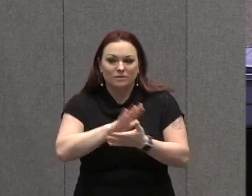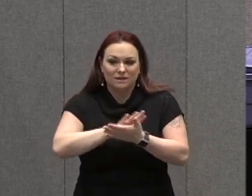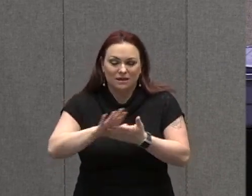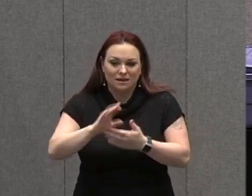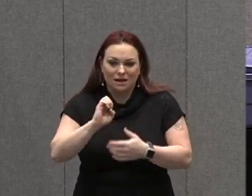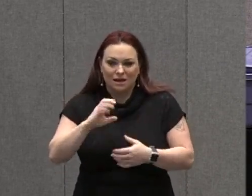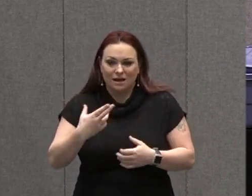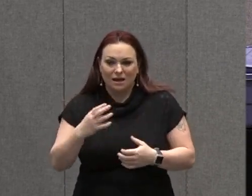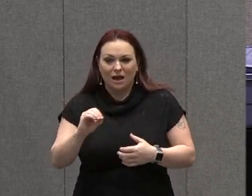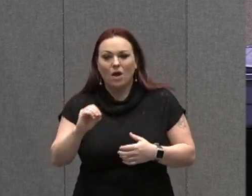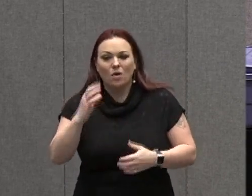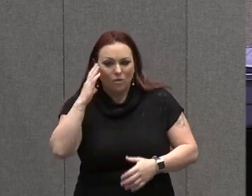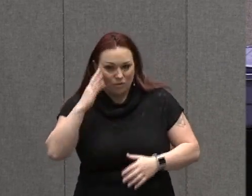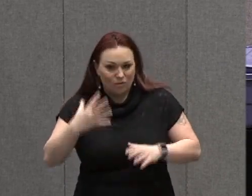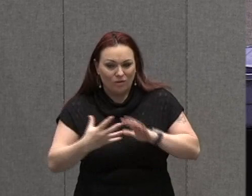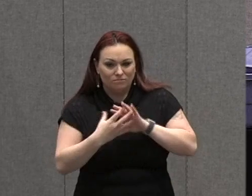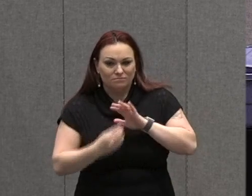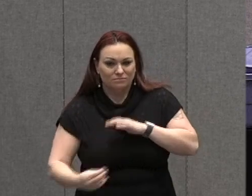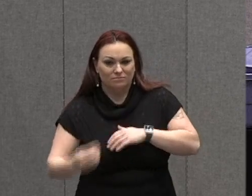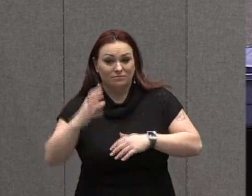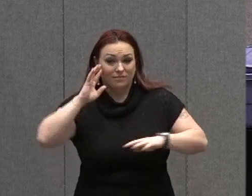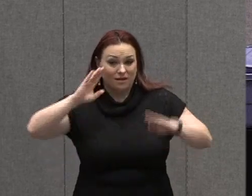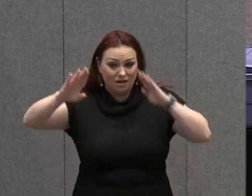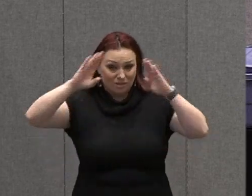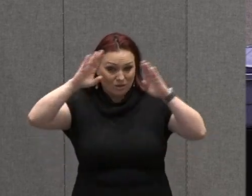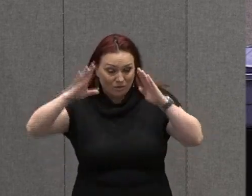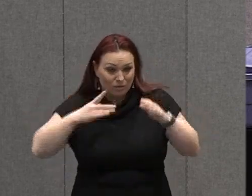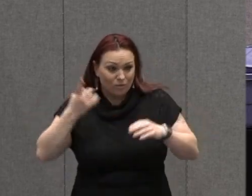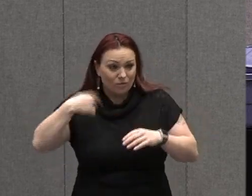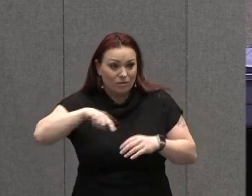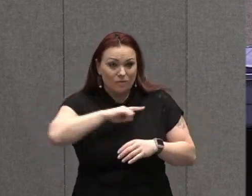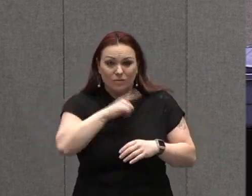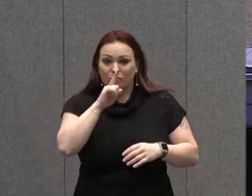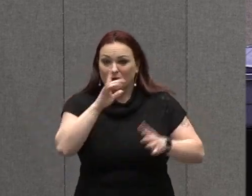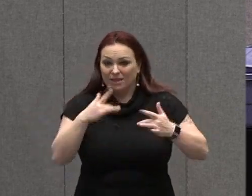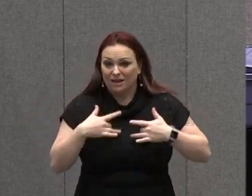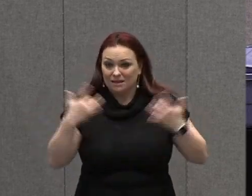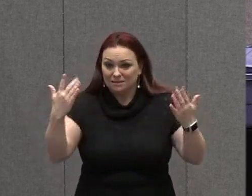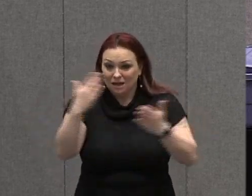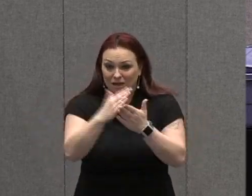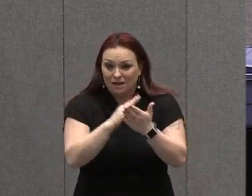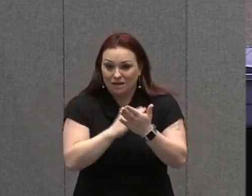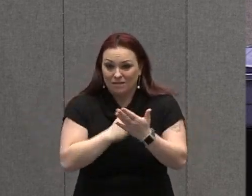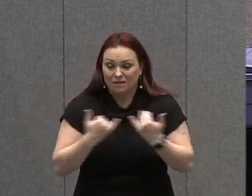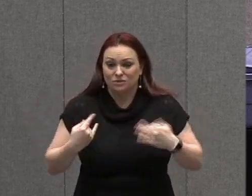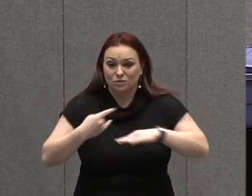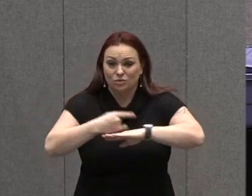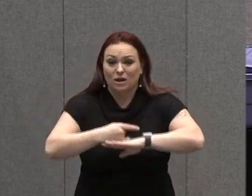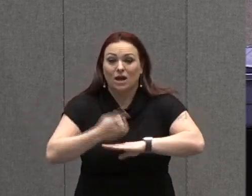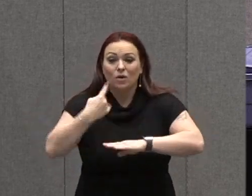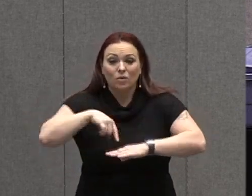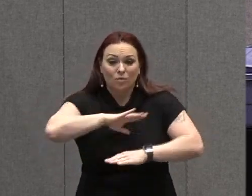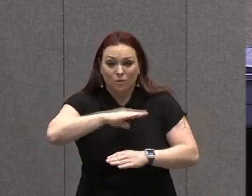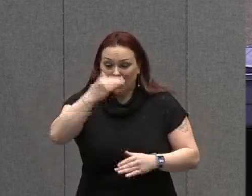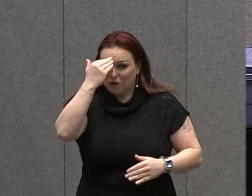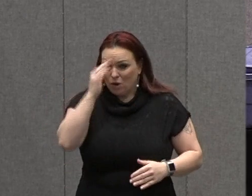Hello everybody! We have a really exciting lesson today. So we know you're at home,